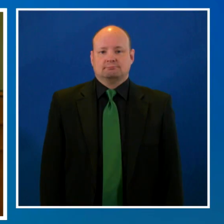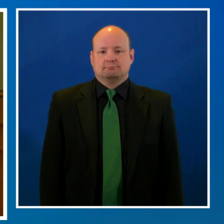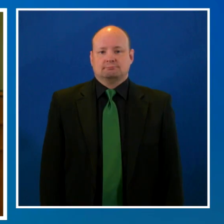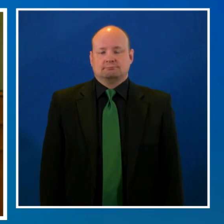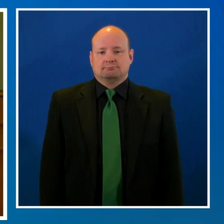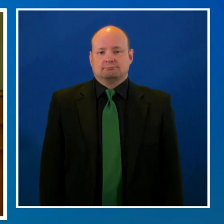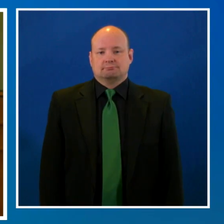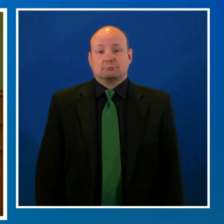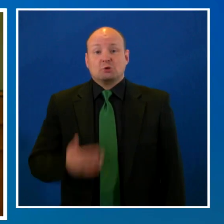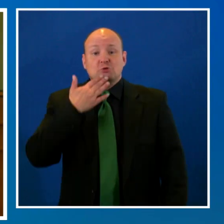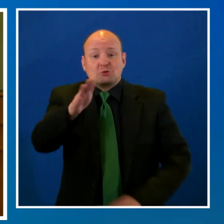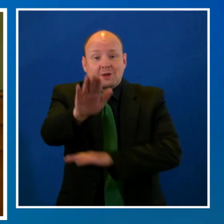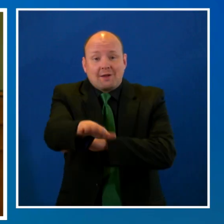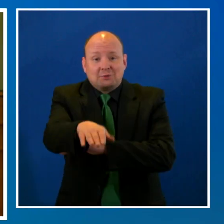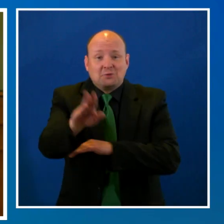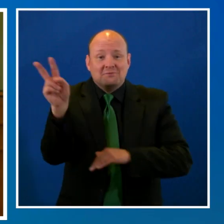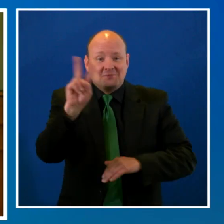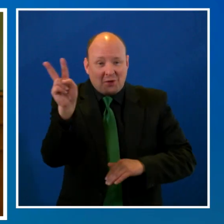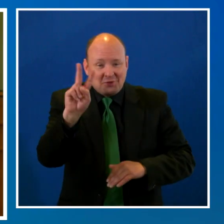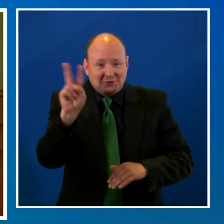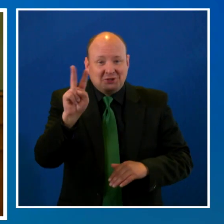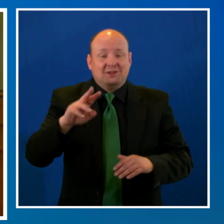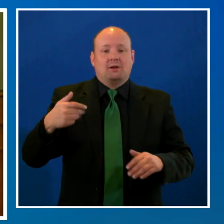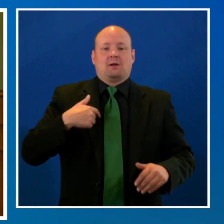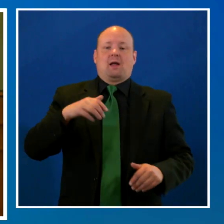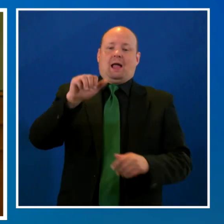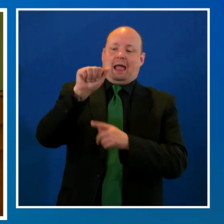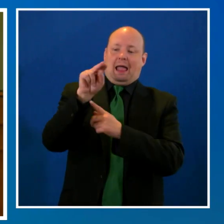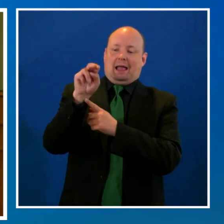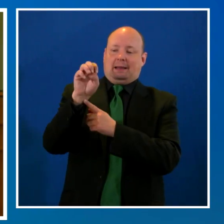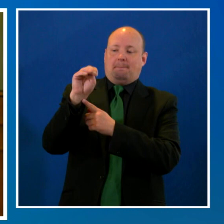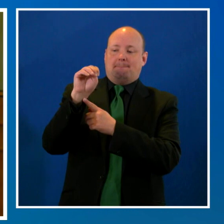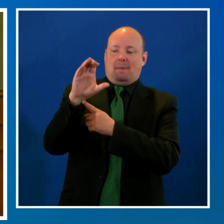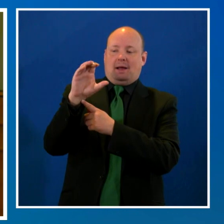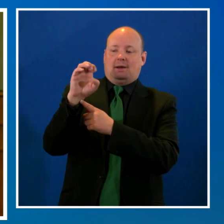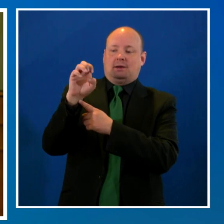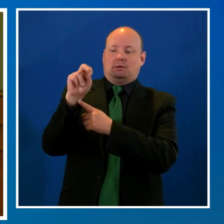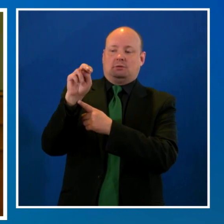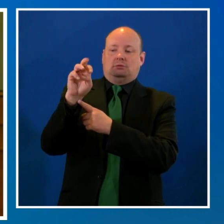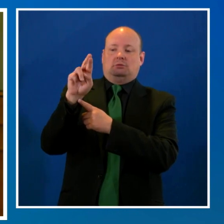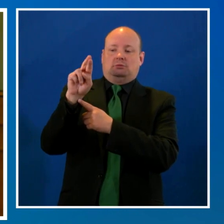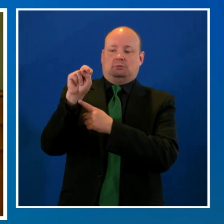Good afternoon, Vancouver. I'm Mayor Anne McEnerny-Ogle, and today is Wednesday, March 9th.